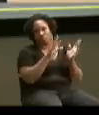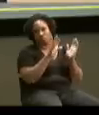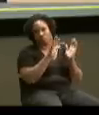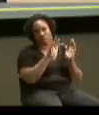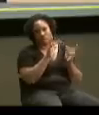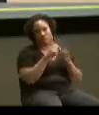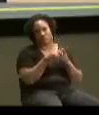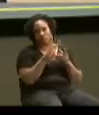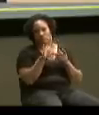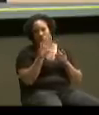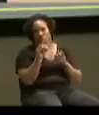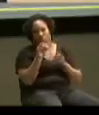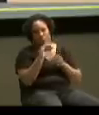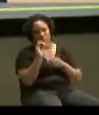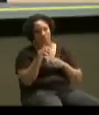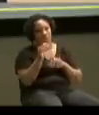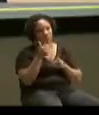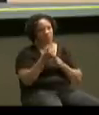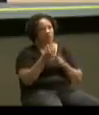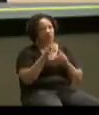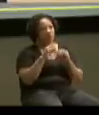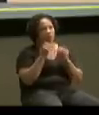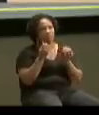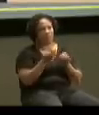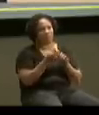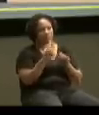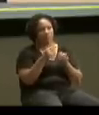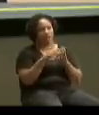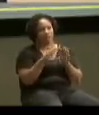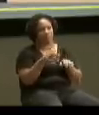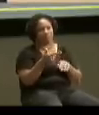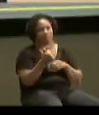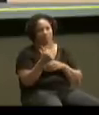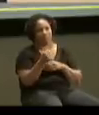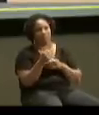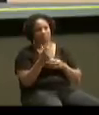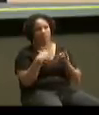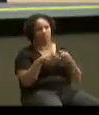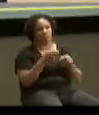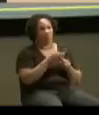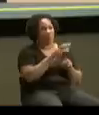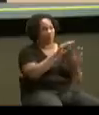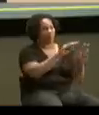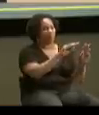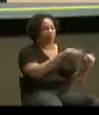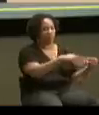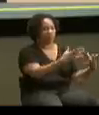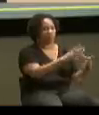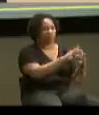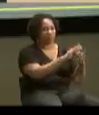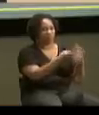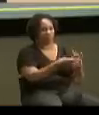ORGANIZATION UP TO 25% TO 70% OF THAT ORGANIZATION'S GREENHOUSE GASES COMES FROM YOUR SUPPLY CHAIN.